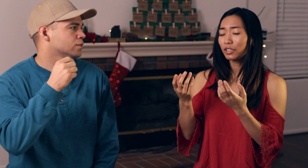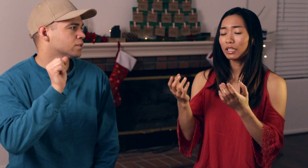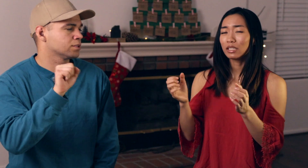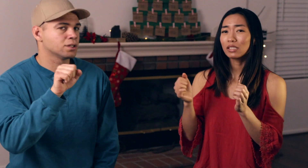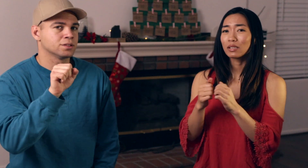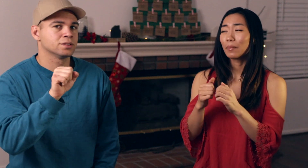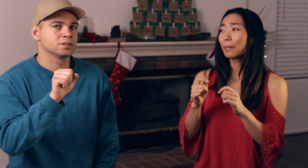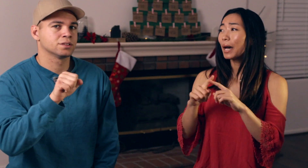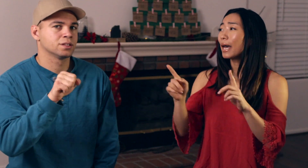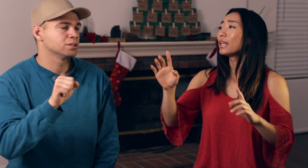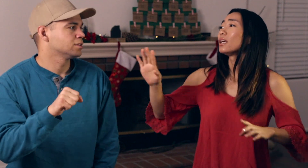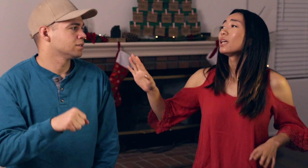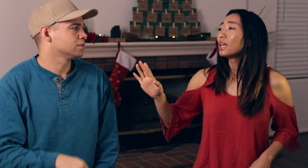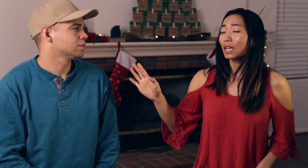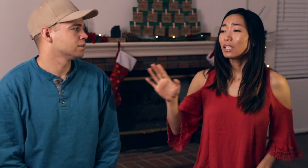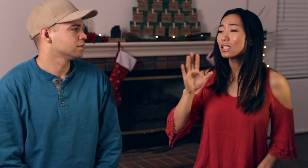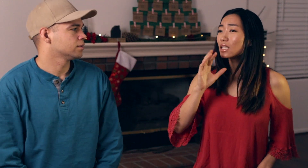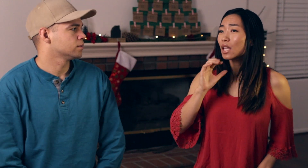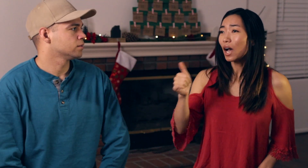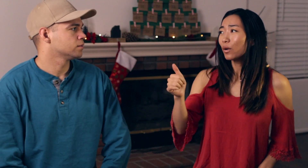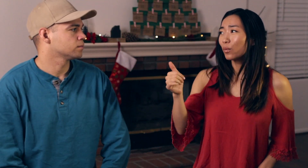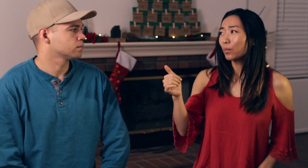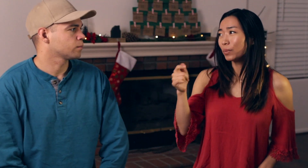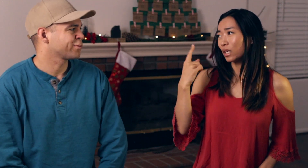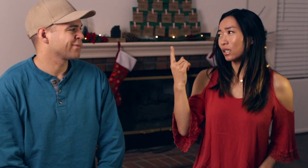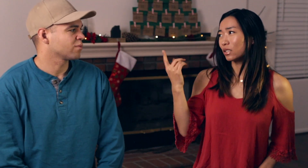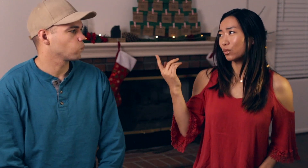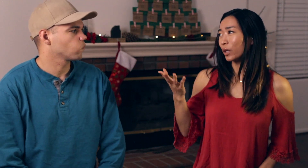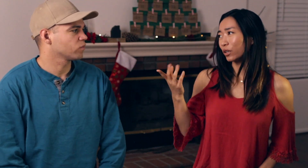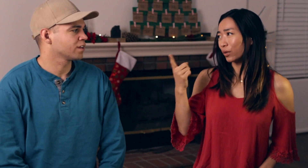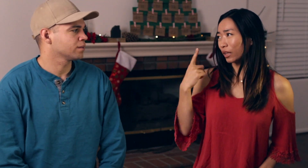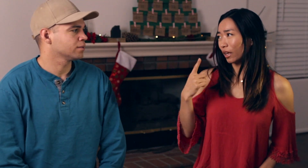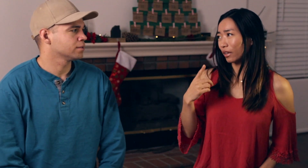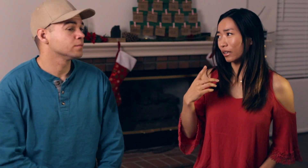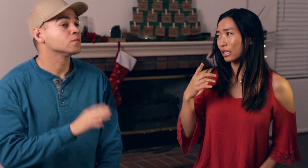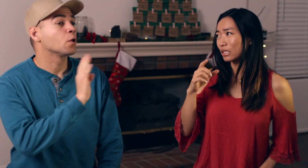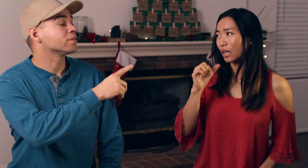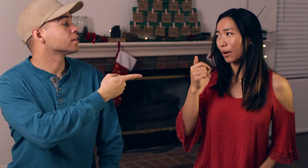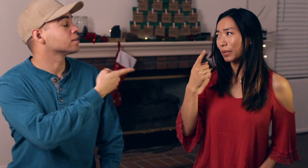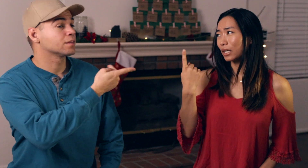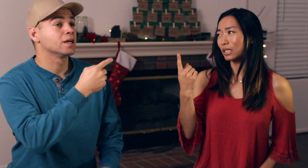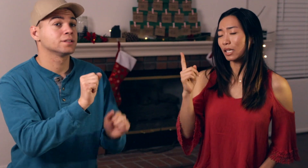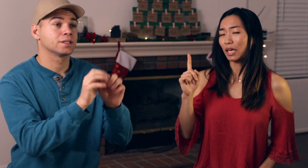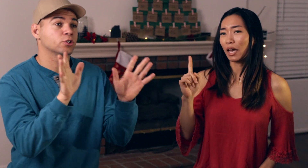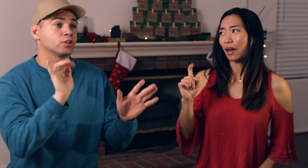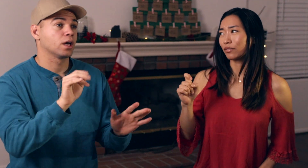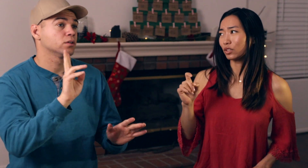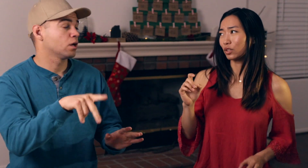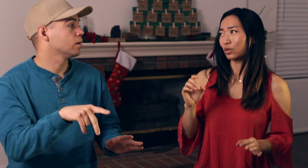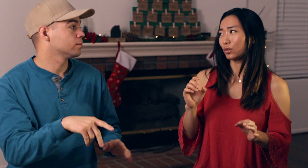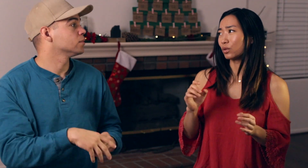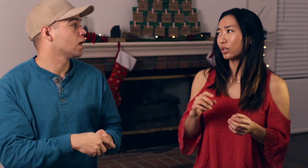family gatherings but it's not because what you think R: oh let's clear that up!